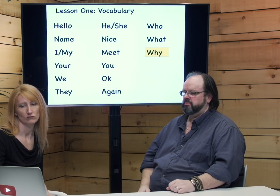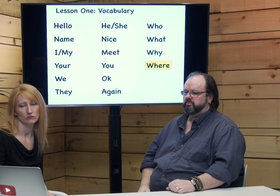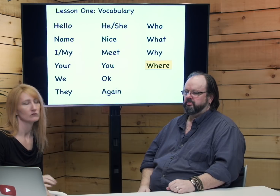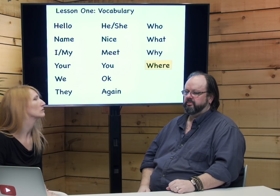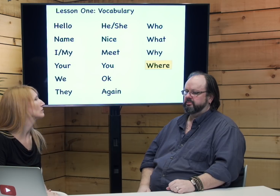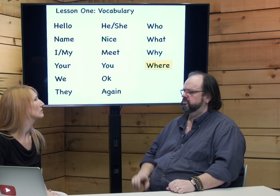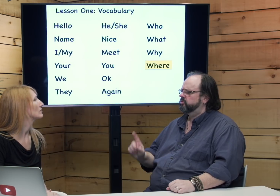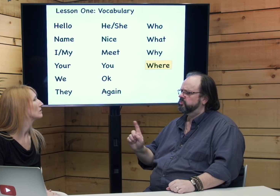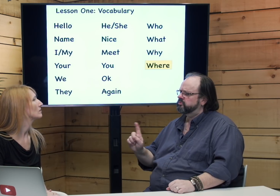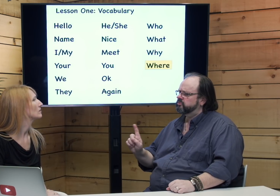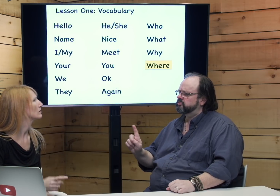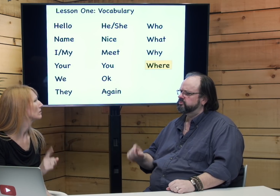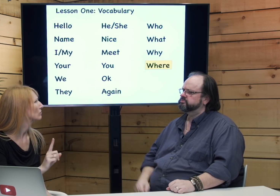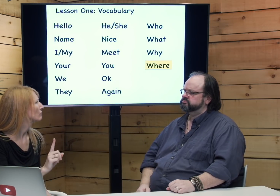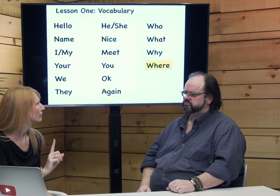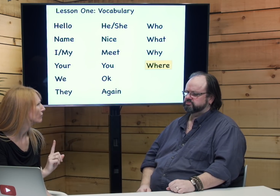where